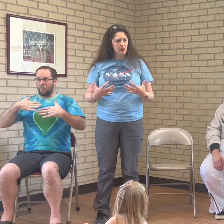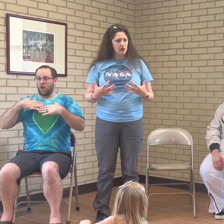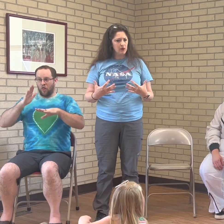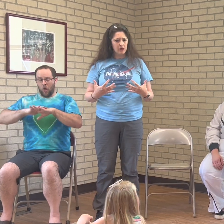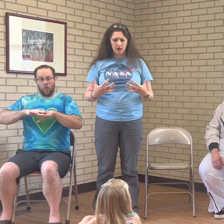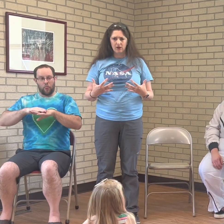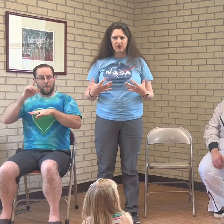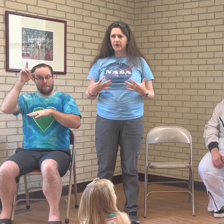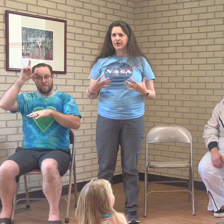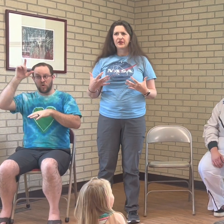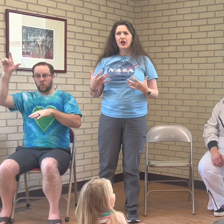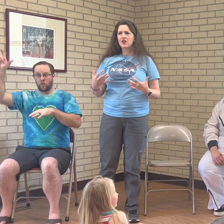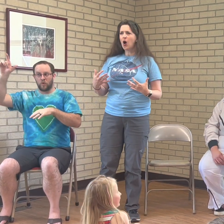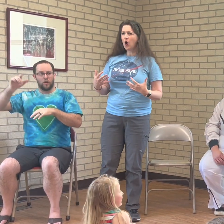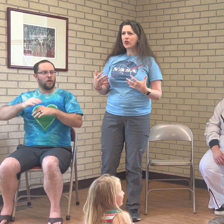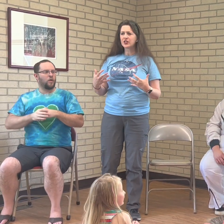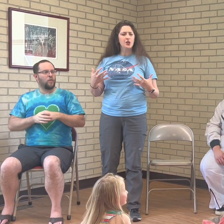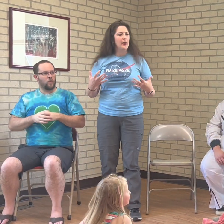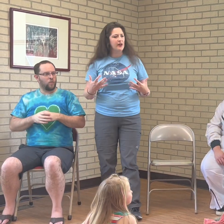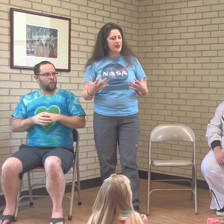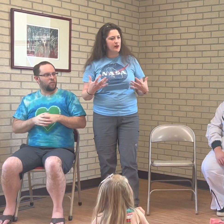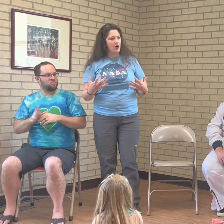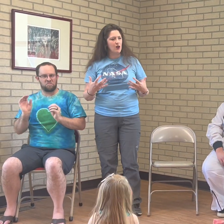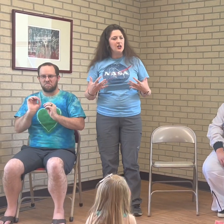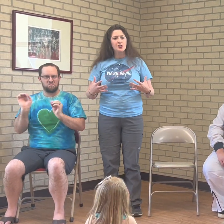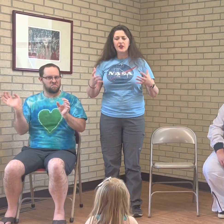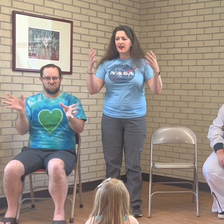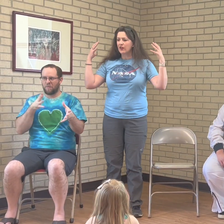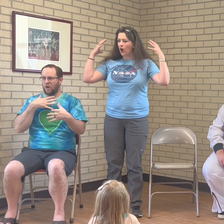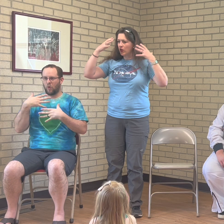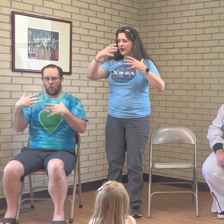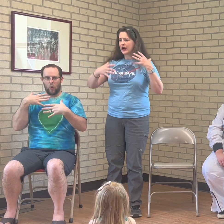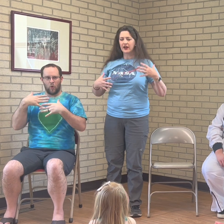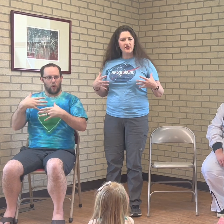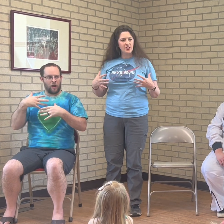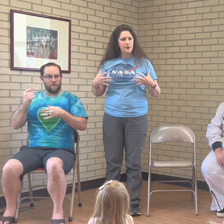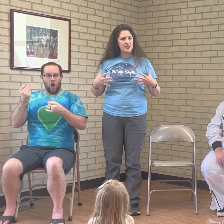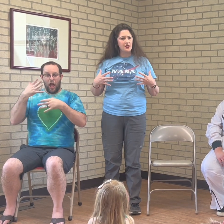moon? Audience: No! Dr. Shannon: No, there's no air there at all, so they have to have all their air there in this space